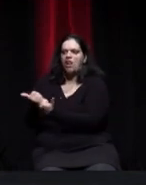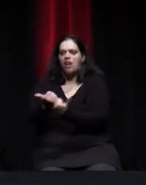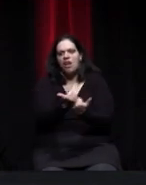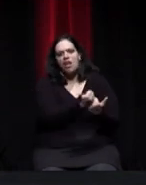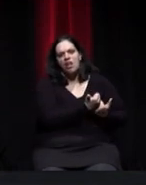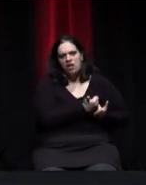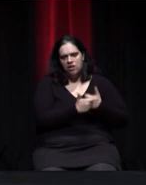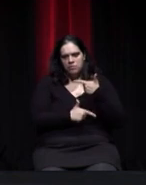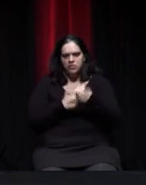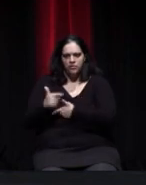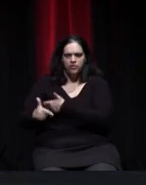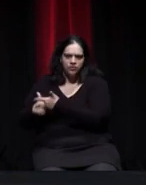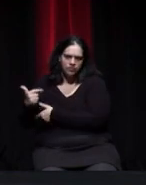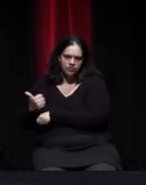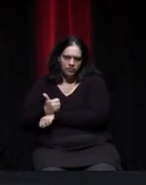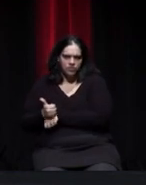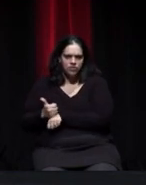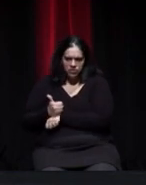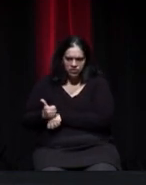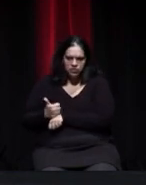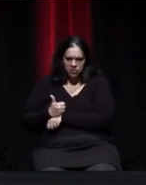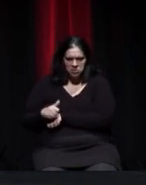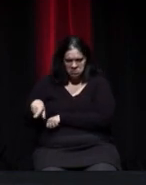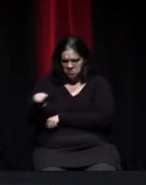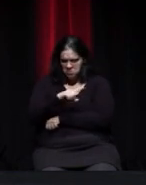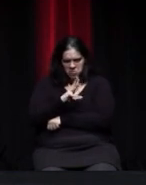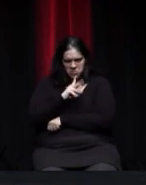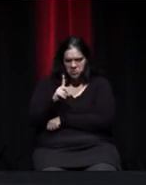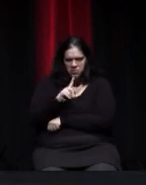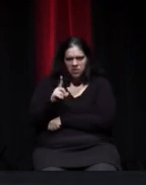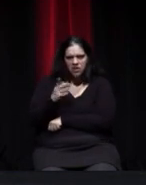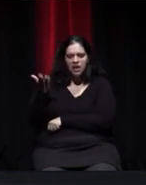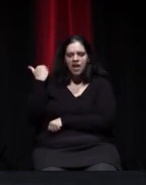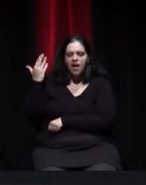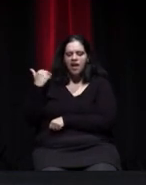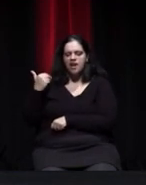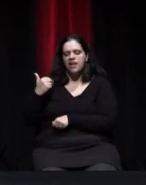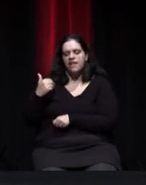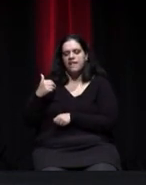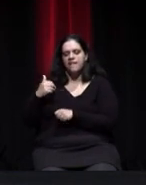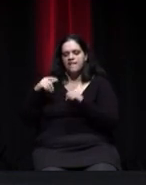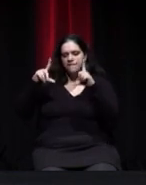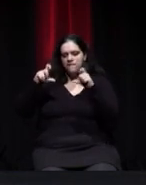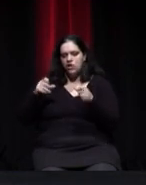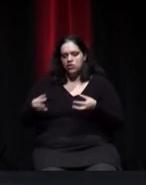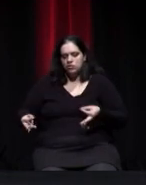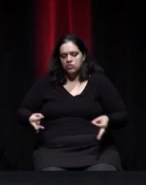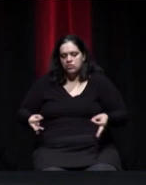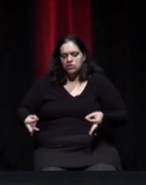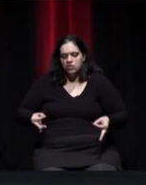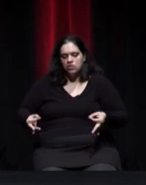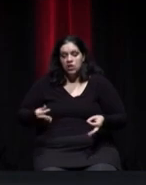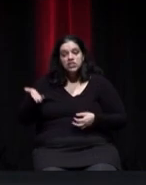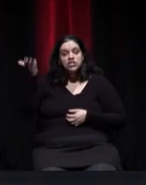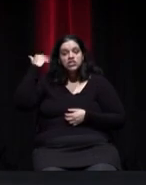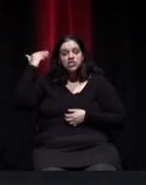Several of you here have never heard of developing a photo. There used to be a photo industry.